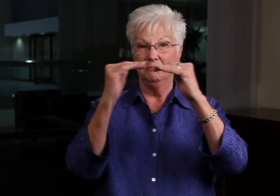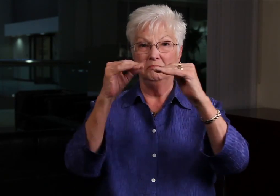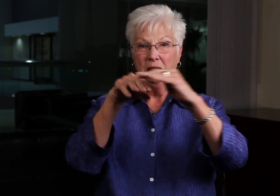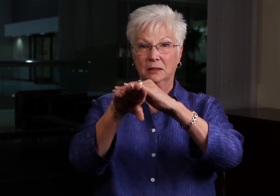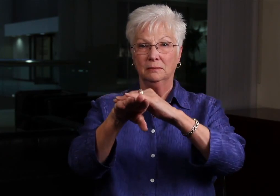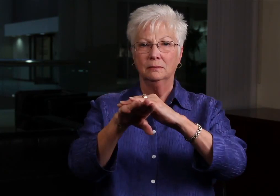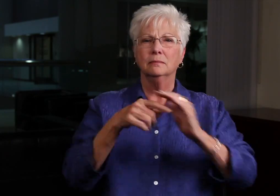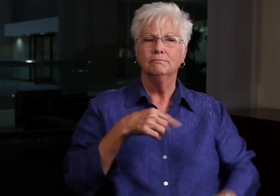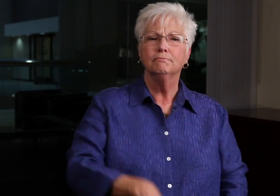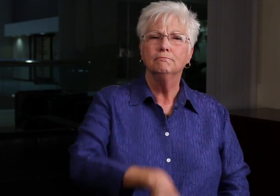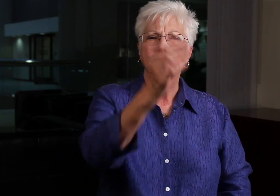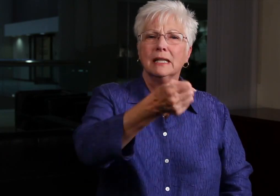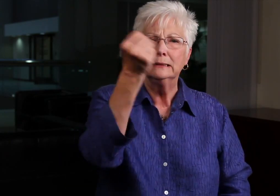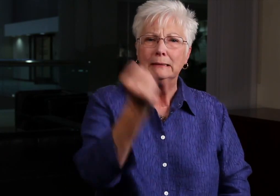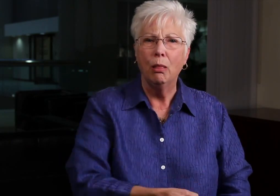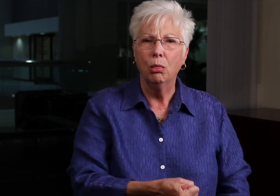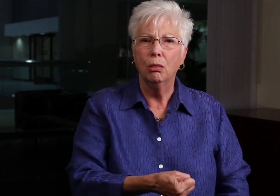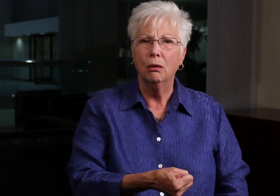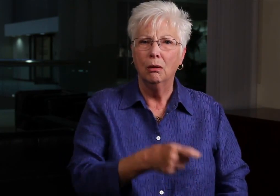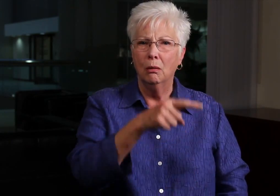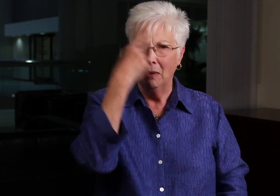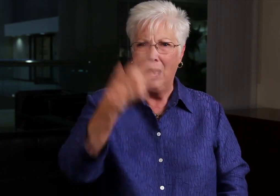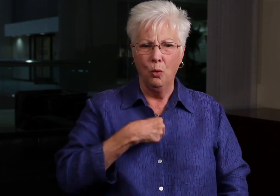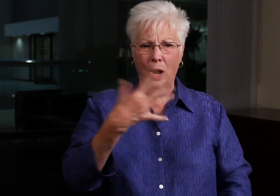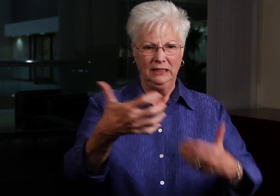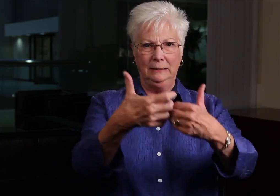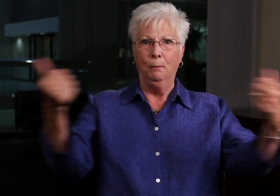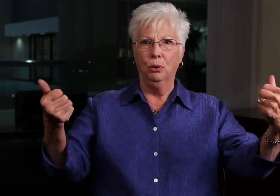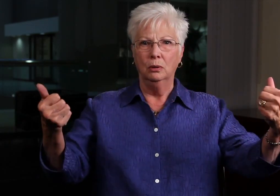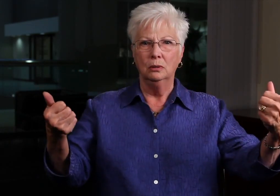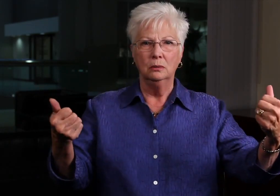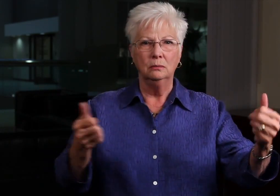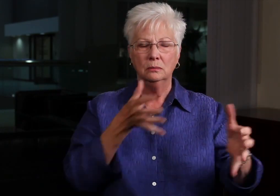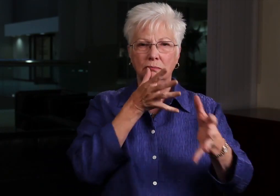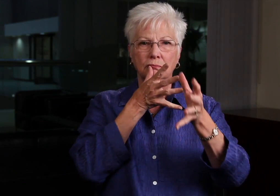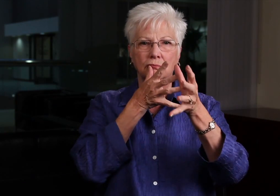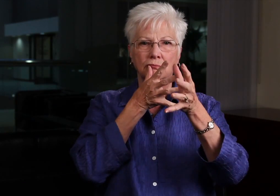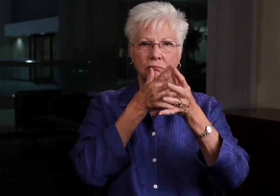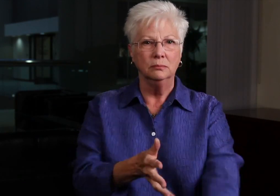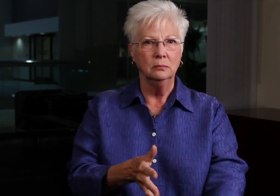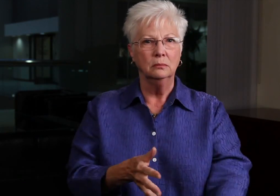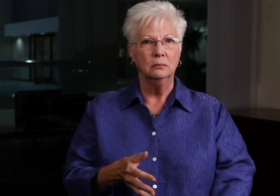of segregation. I couldn't stand the idea that there was one group of people that would